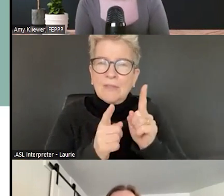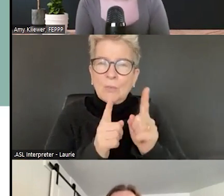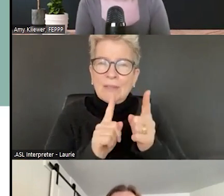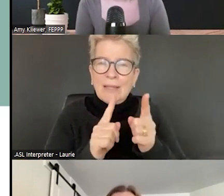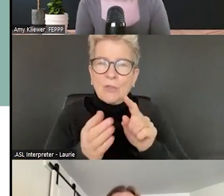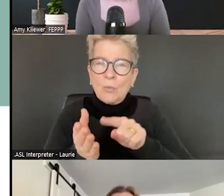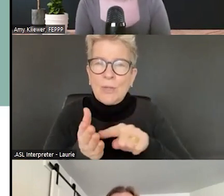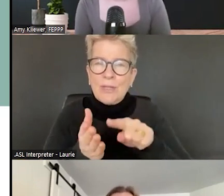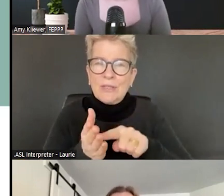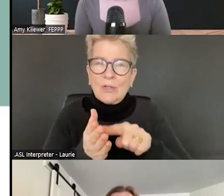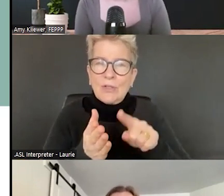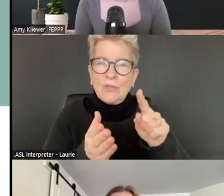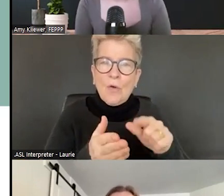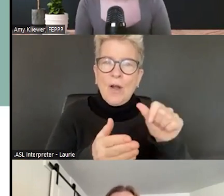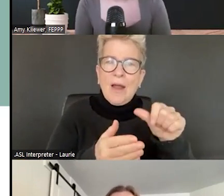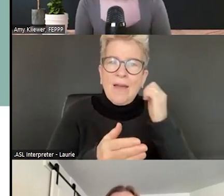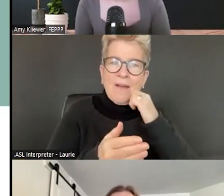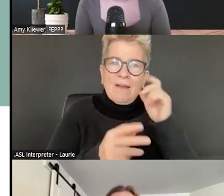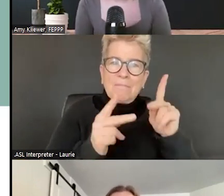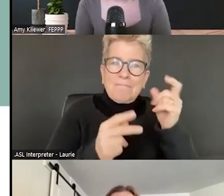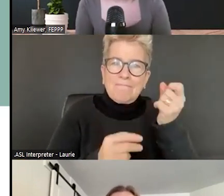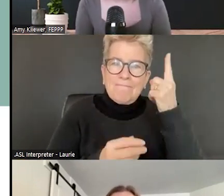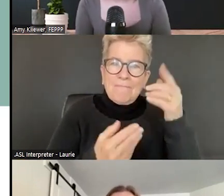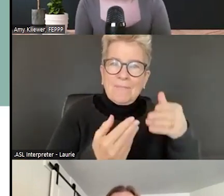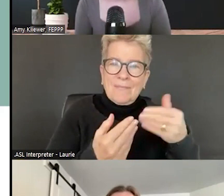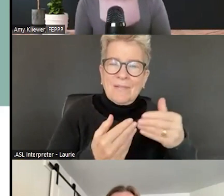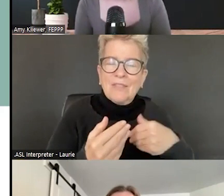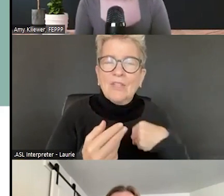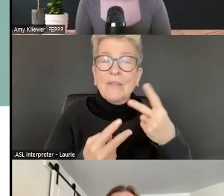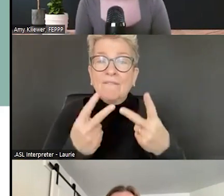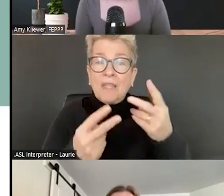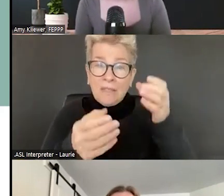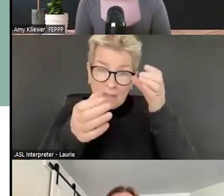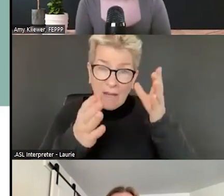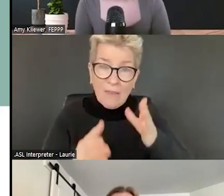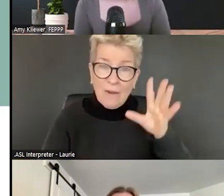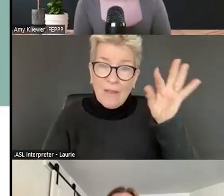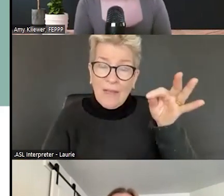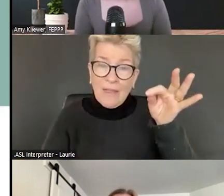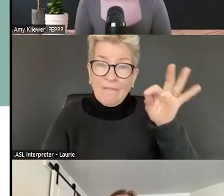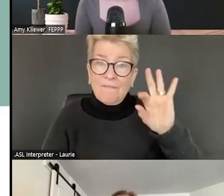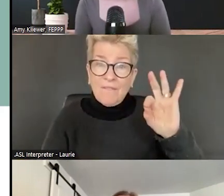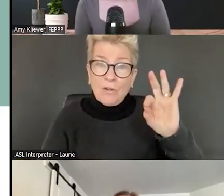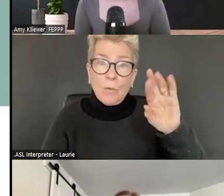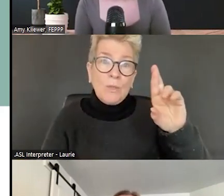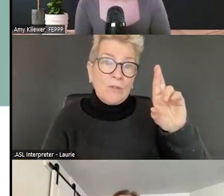audiences. She has been a visiting scholar at the Federal Reserve Board and the US Consumer